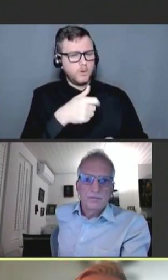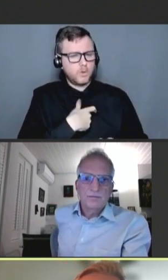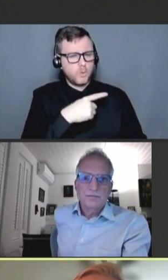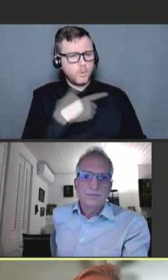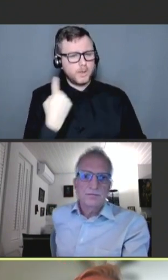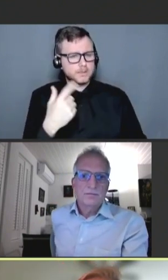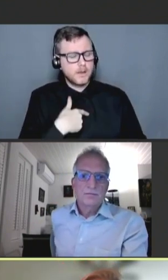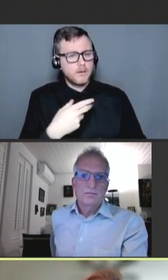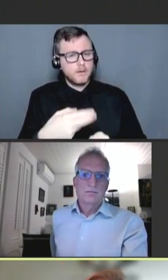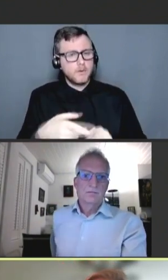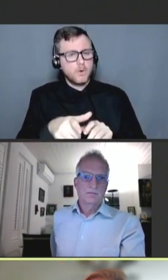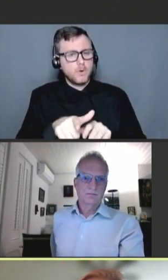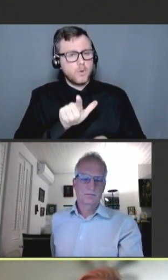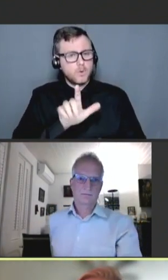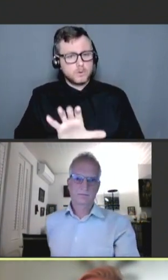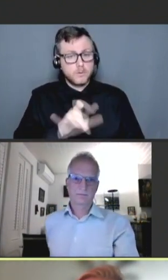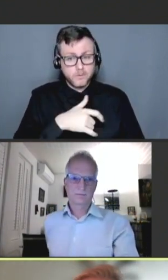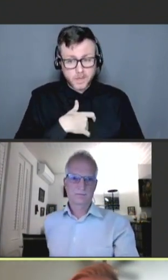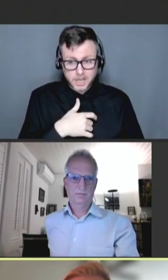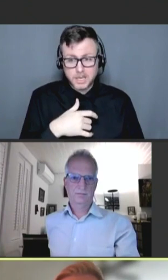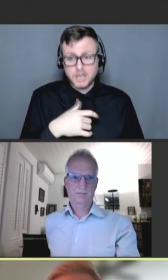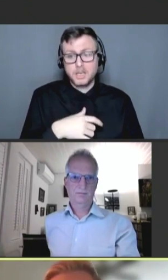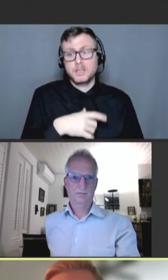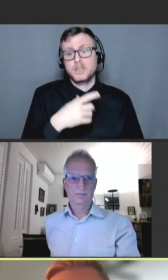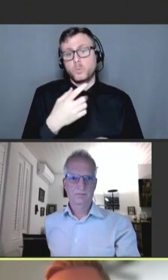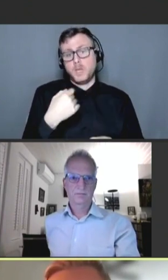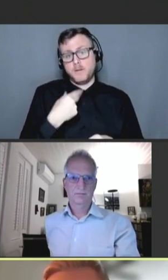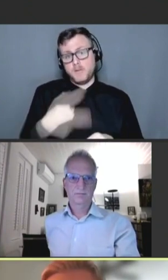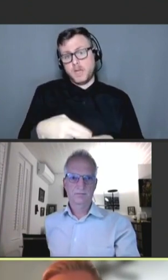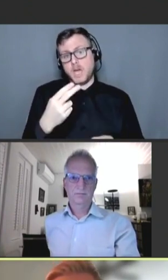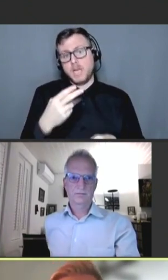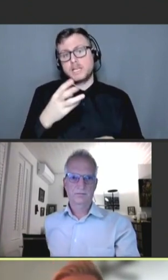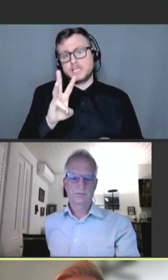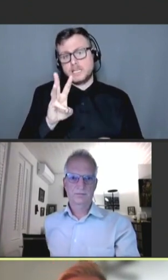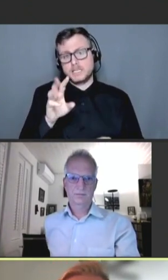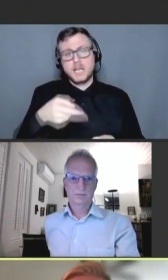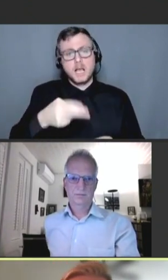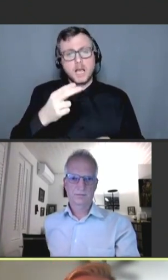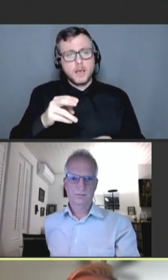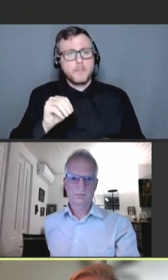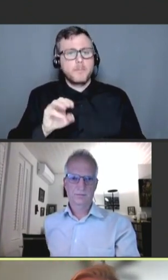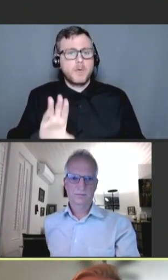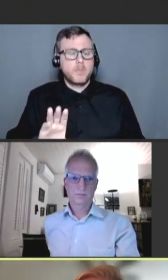variants. We had six high methodologic studies that included over 100,000 patients infected